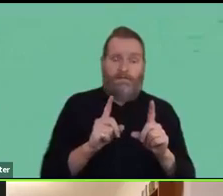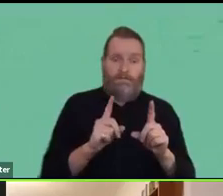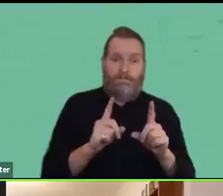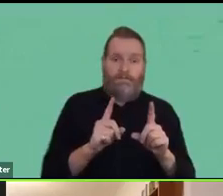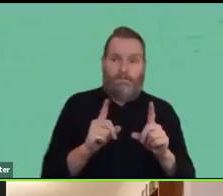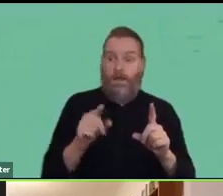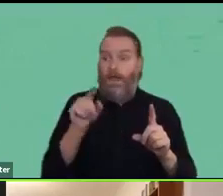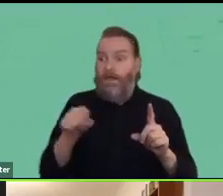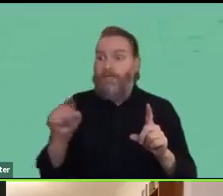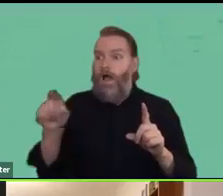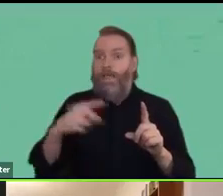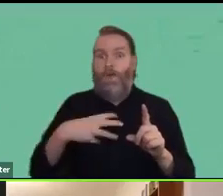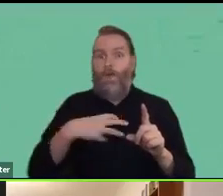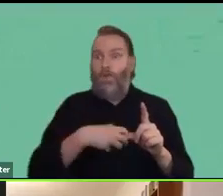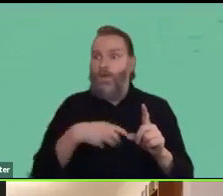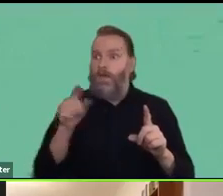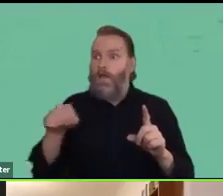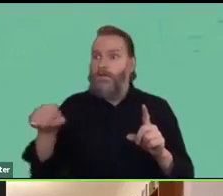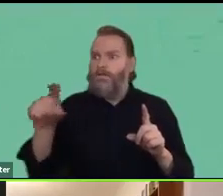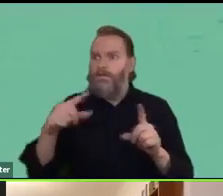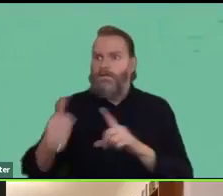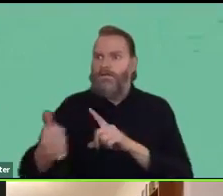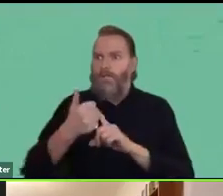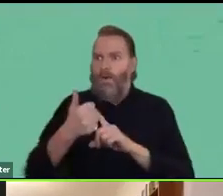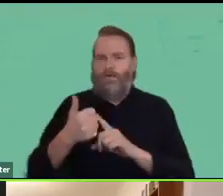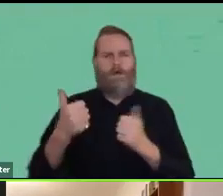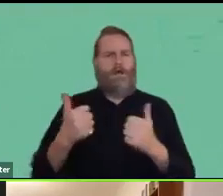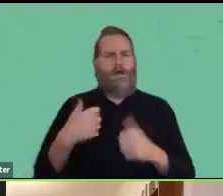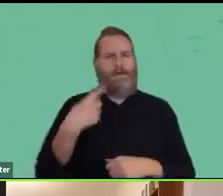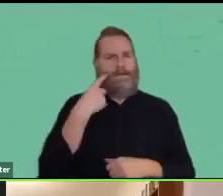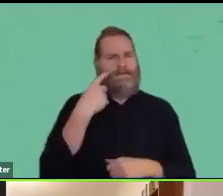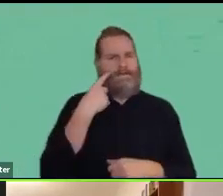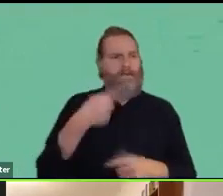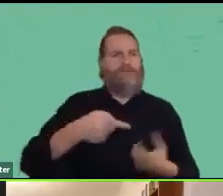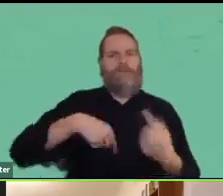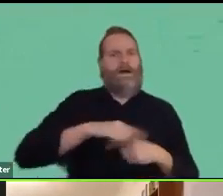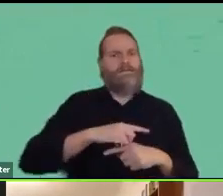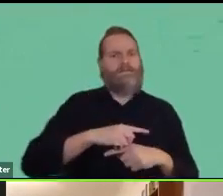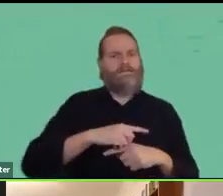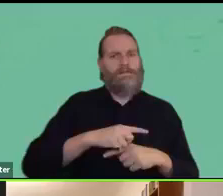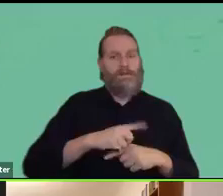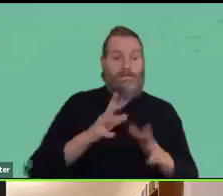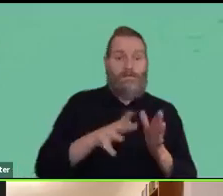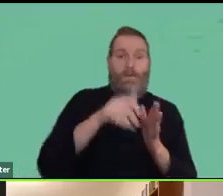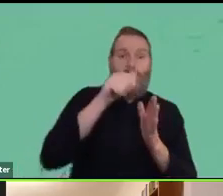there with us it'll make our job a lot easier so what we're going to focus on at the start of 2021